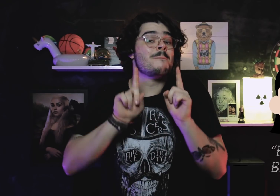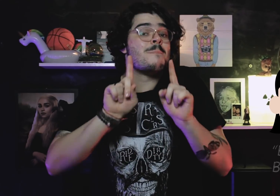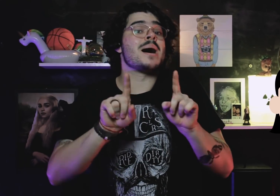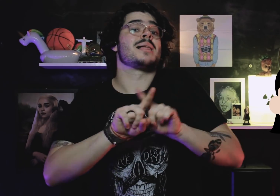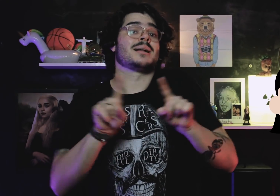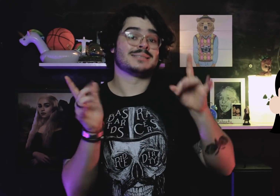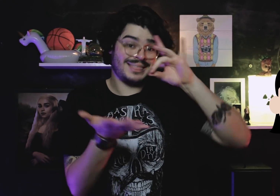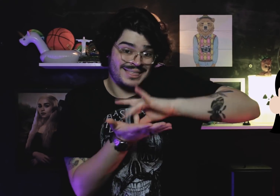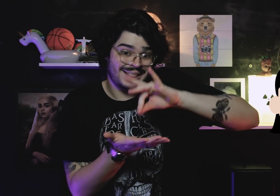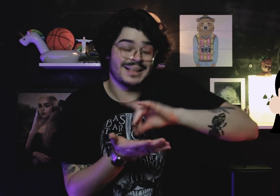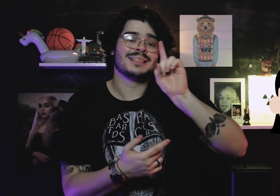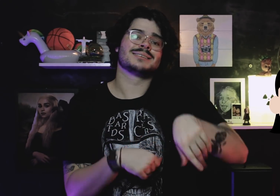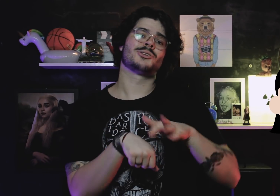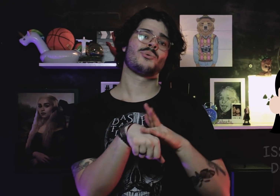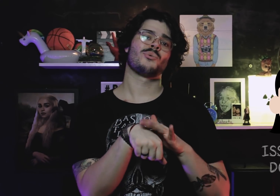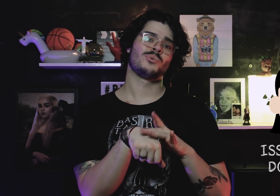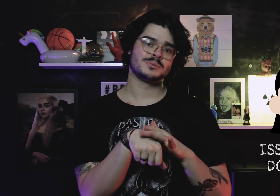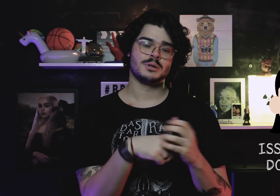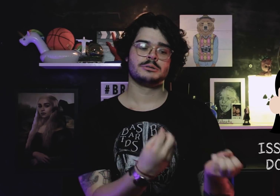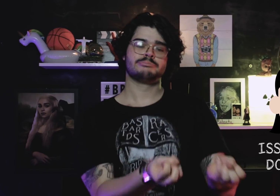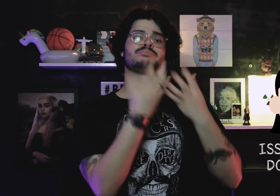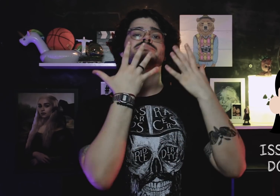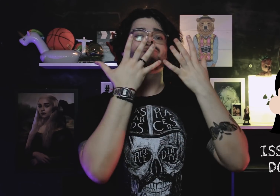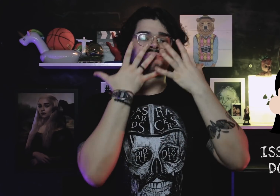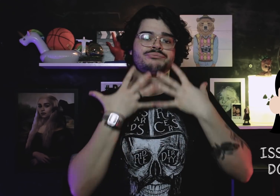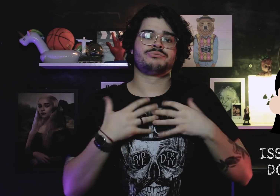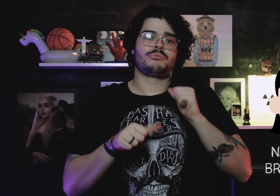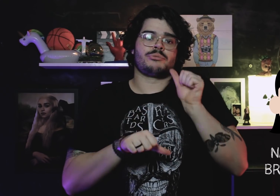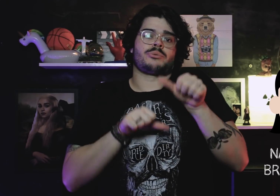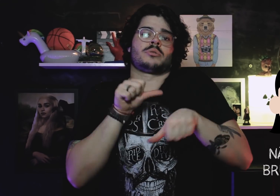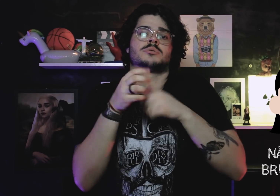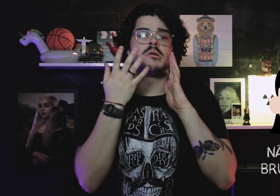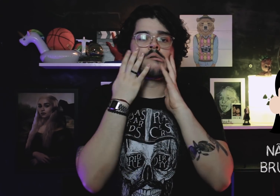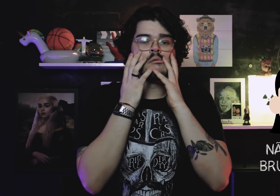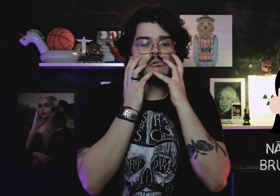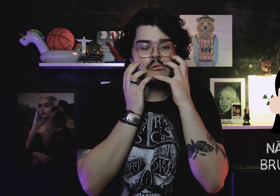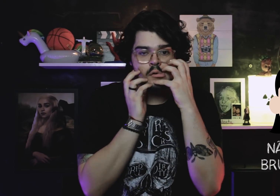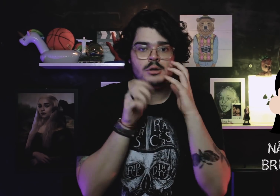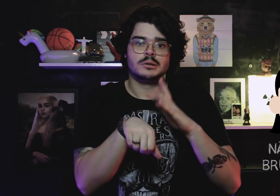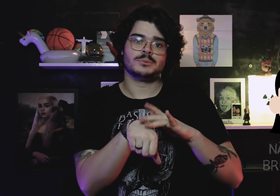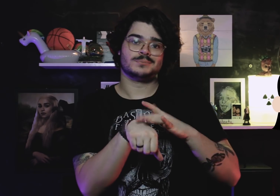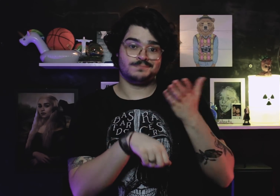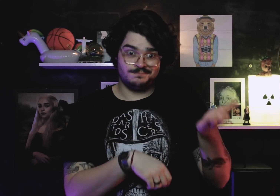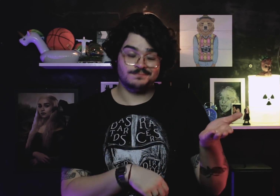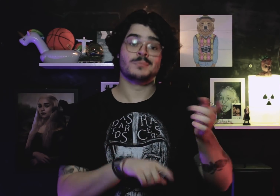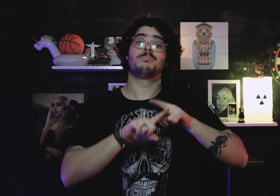In reality, it was the illnesses that left them that way,